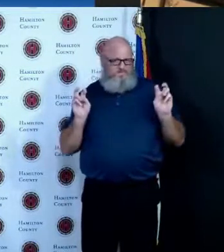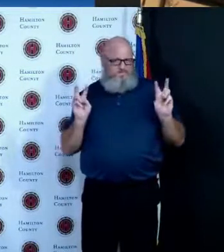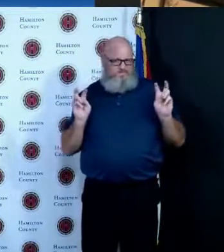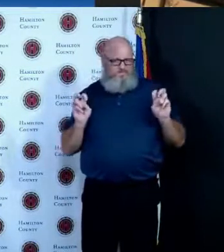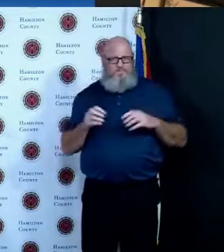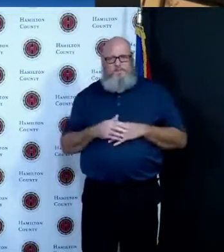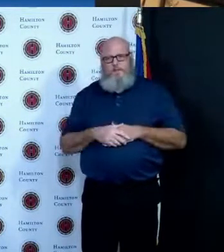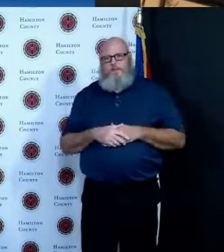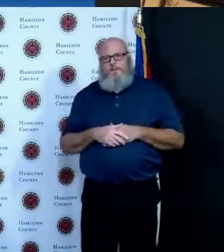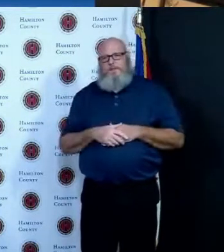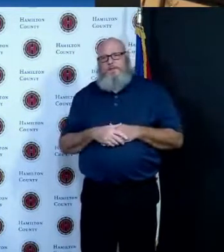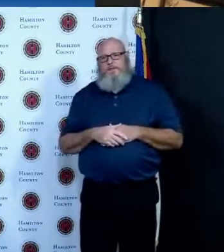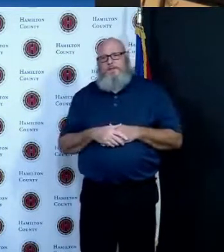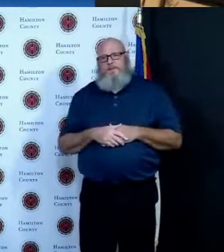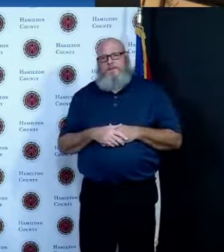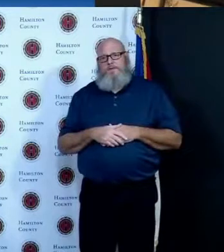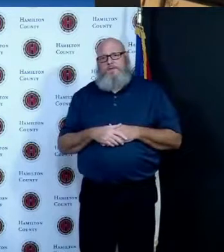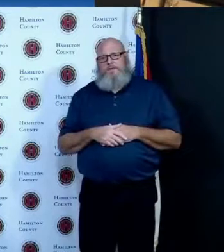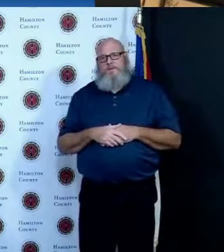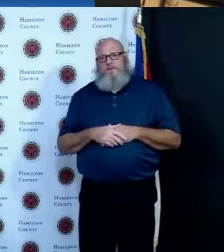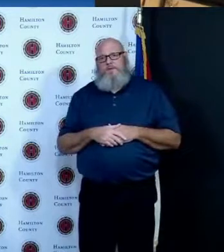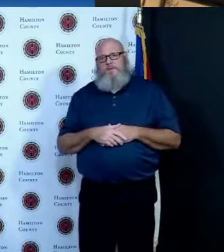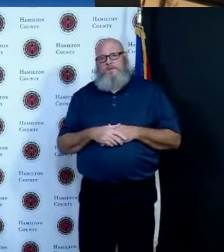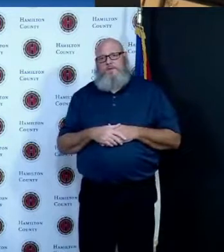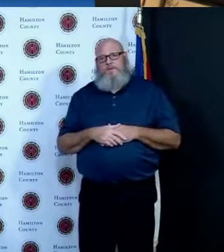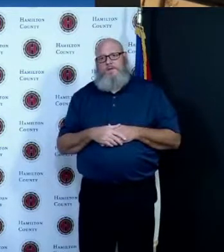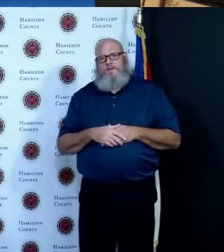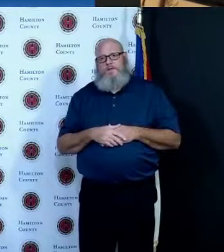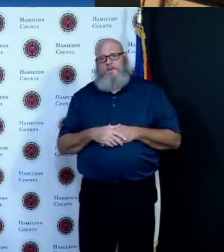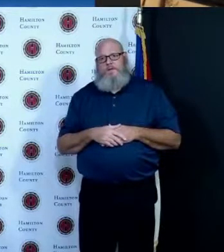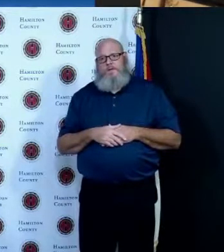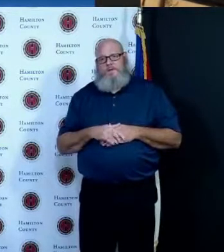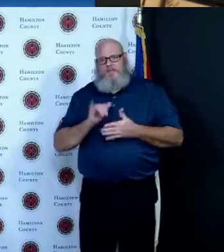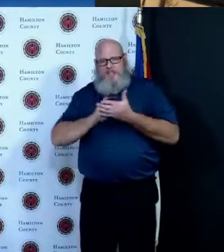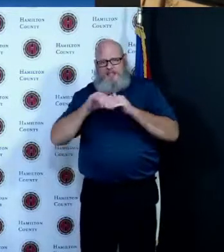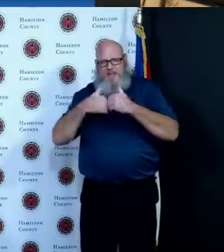just have to depend on the federal government to get those vaccines in and disperse them as